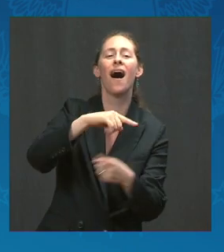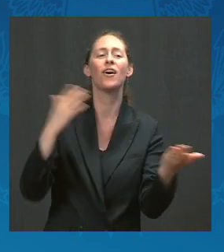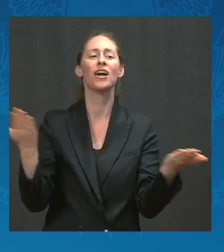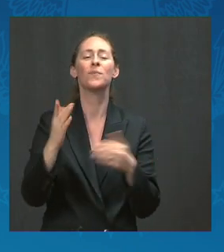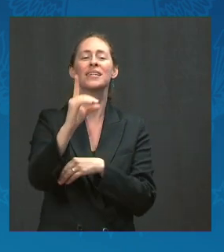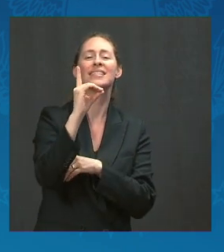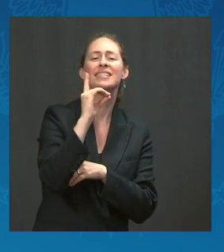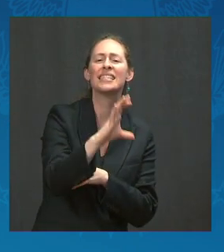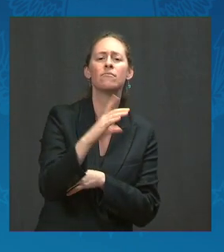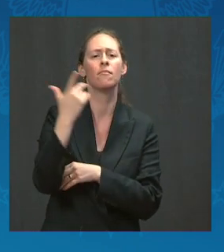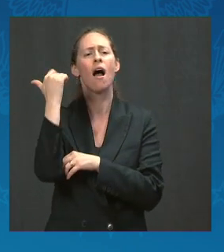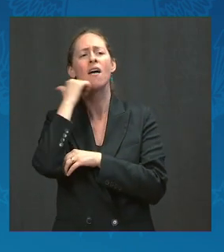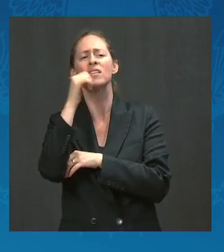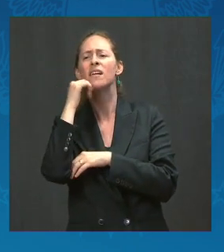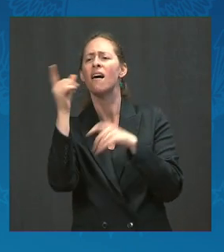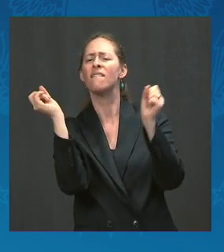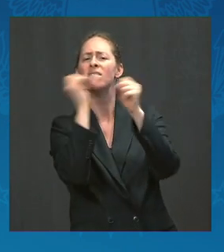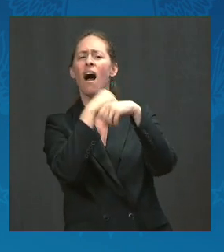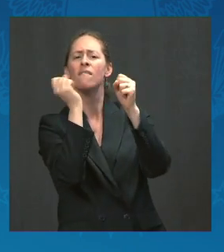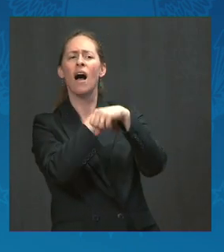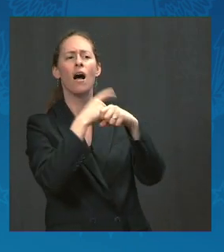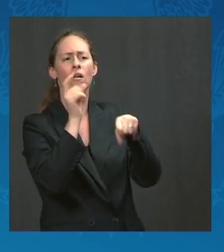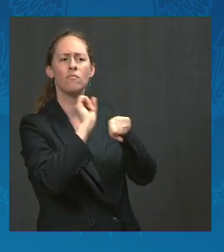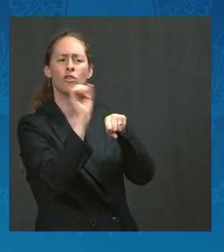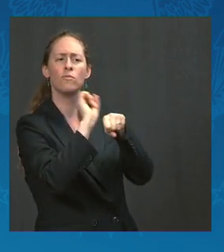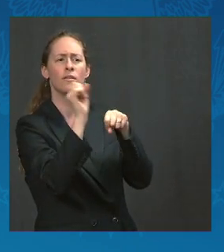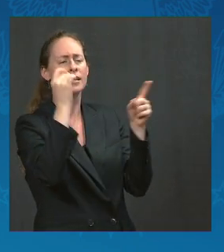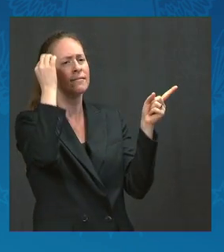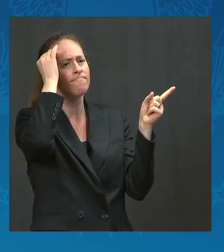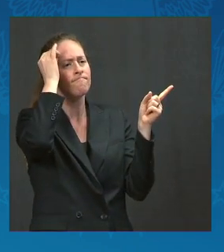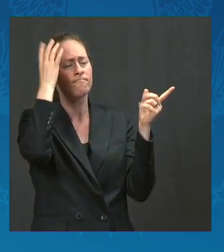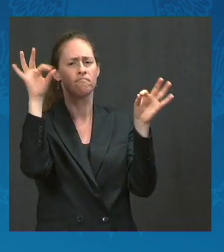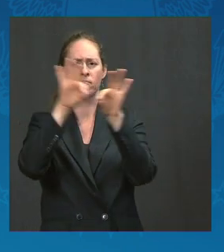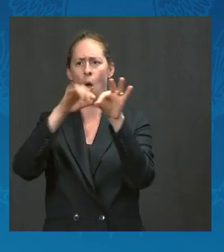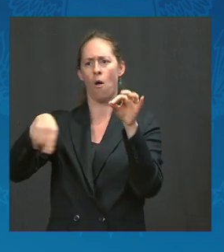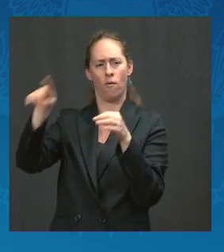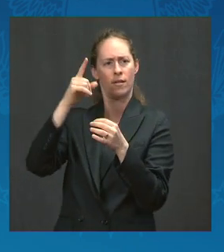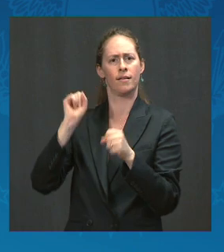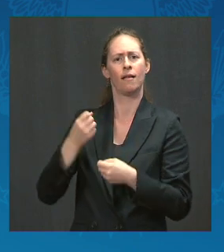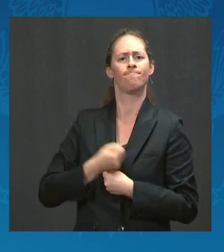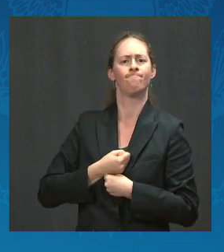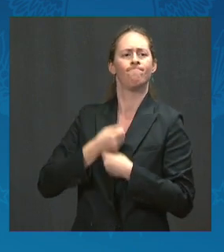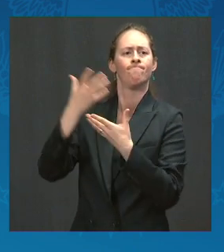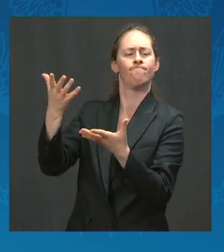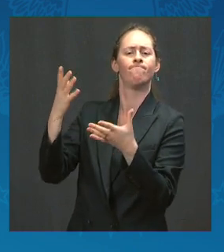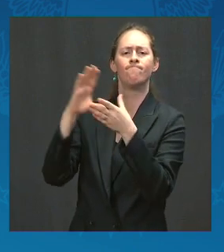for the voices of everyone who deserves to be seen and heard. So thank you for those beautiful words.